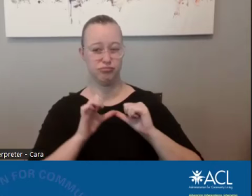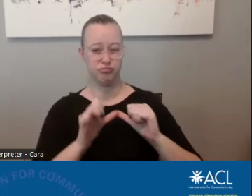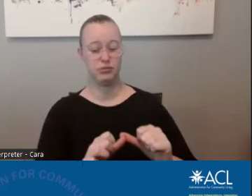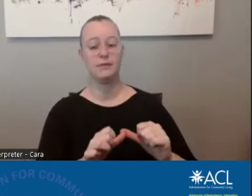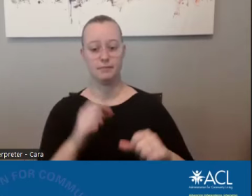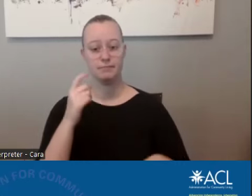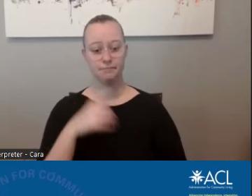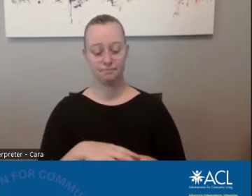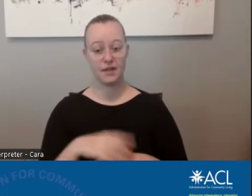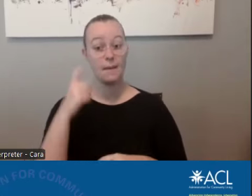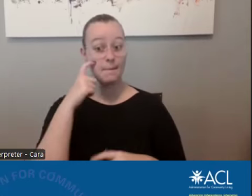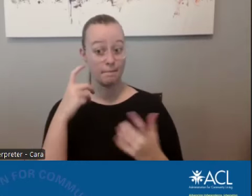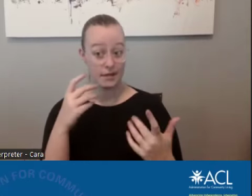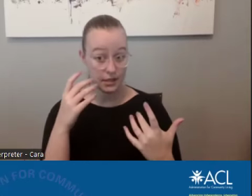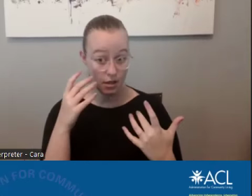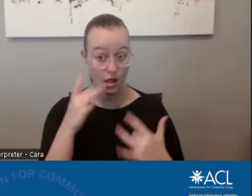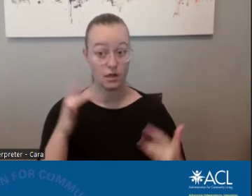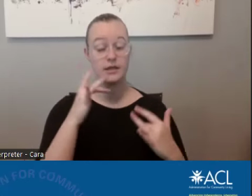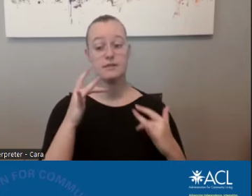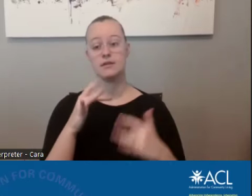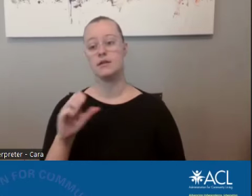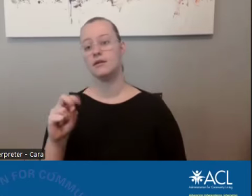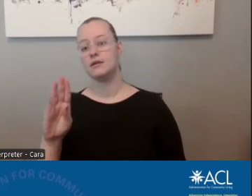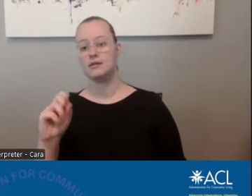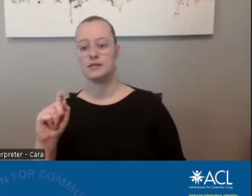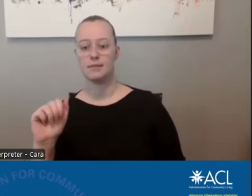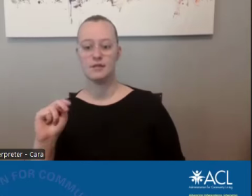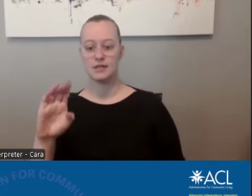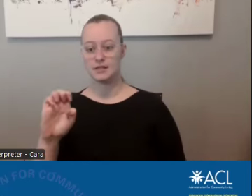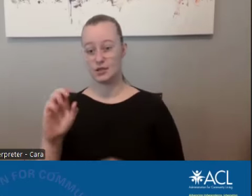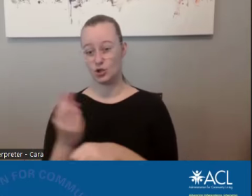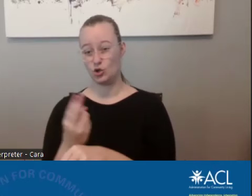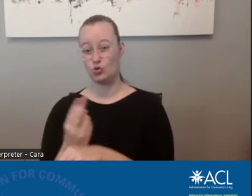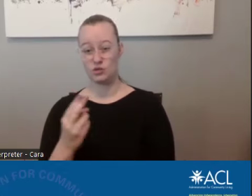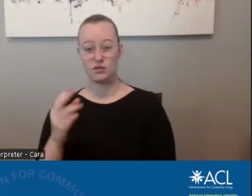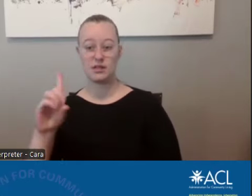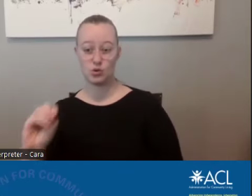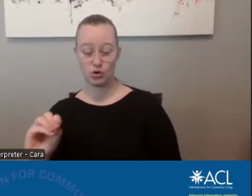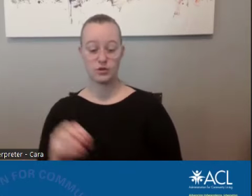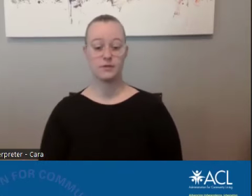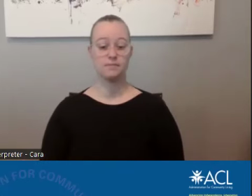illness, substance use disorders, and disabilities. Sara Jane, or SJ Glenn serves as the